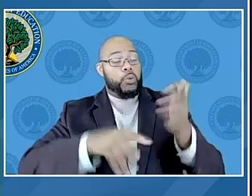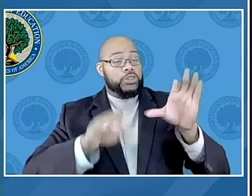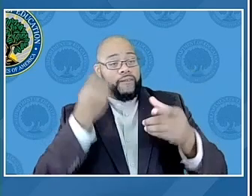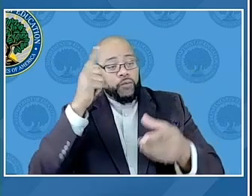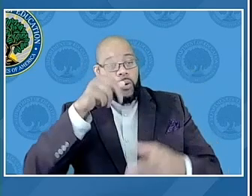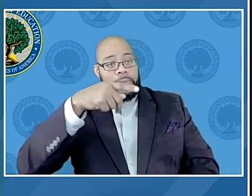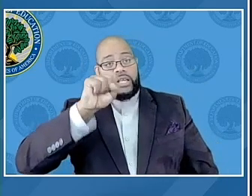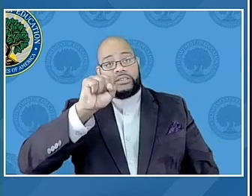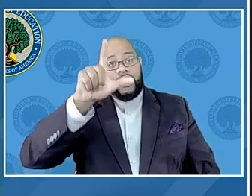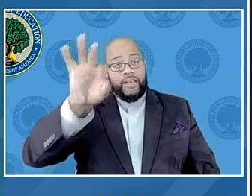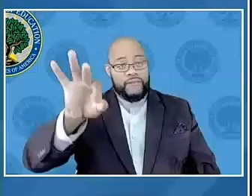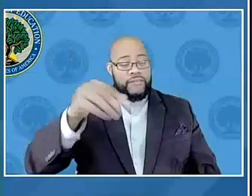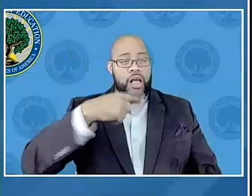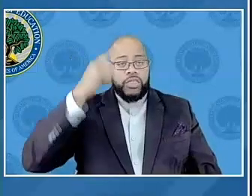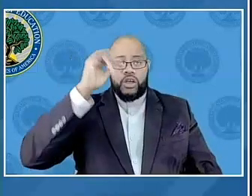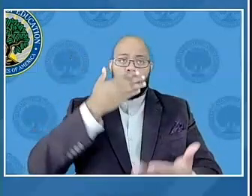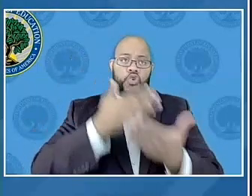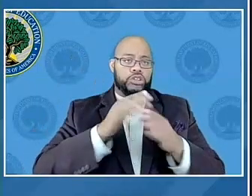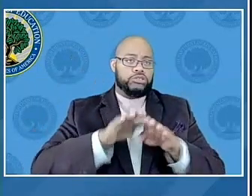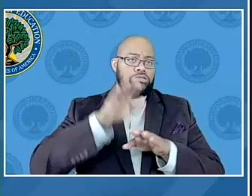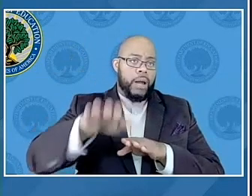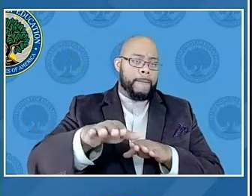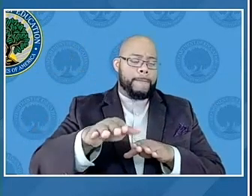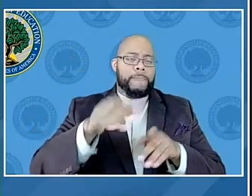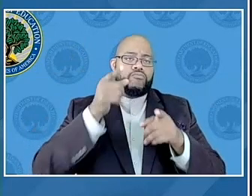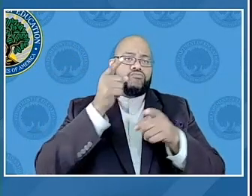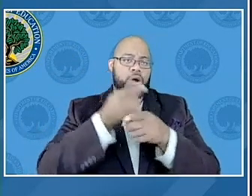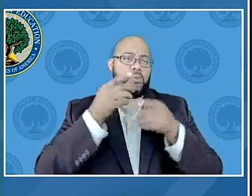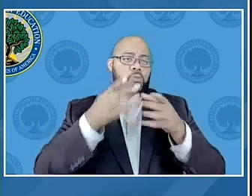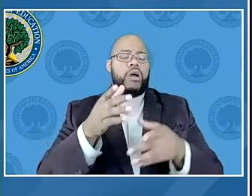I think it's a good step in the right direction and I hope that we continue to move that way.